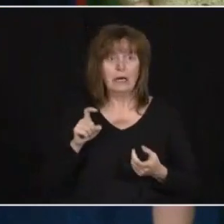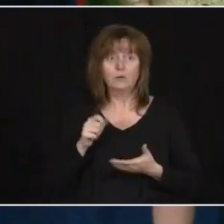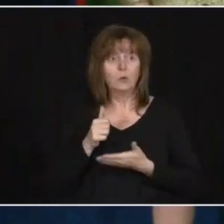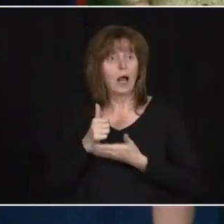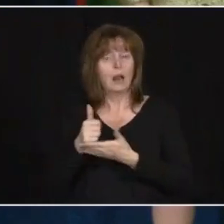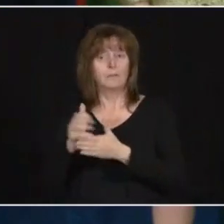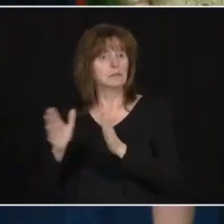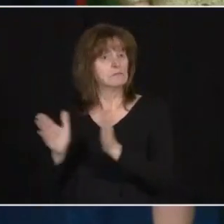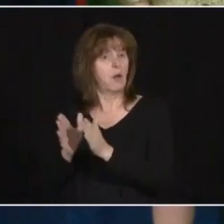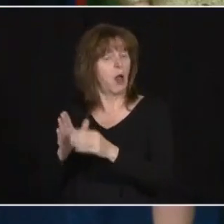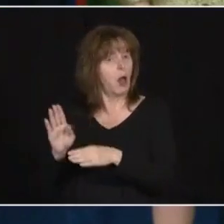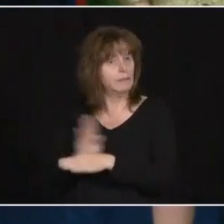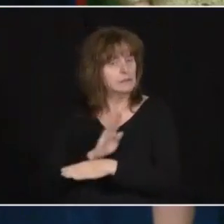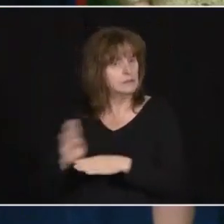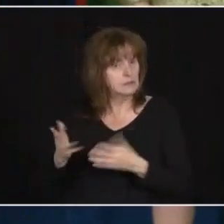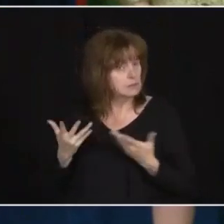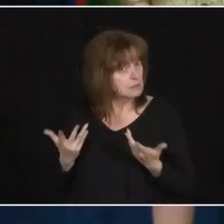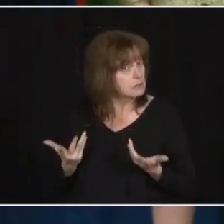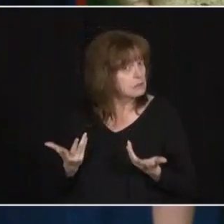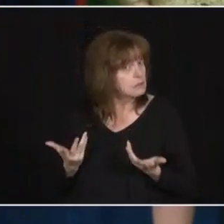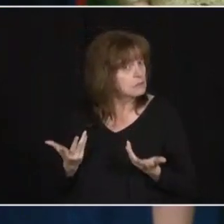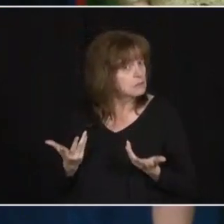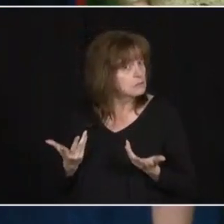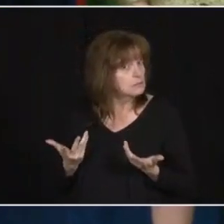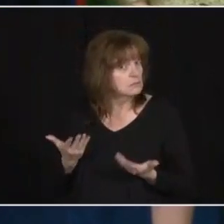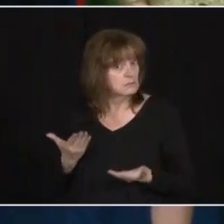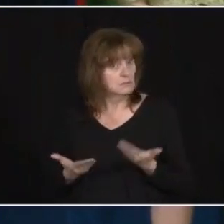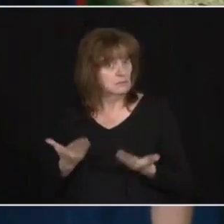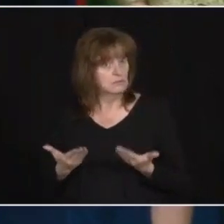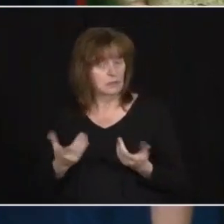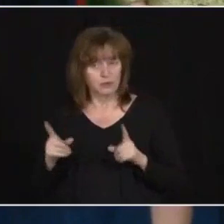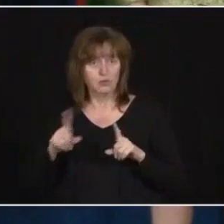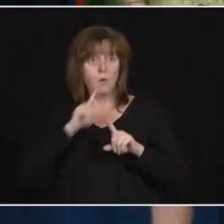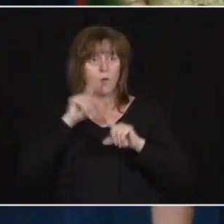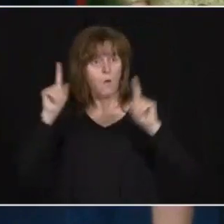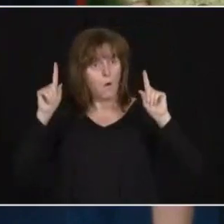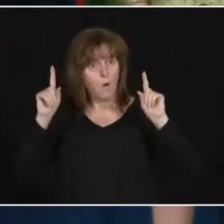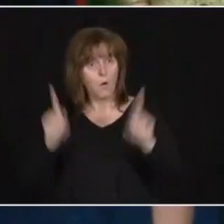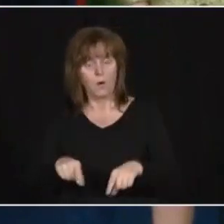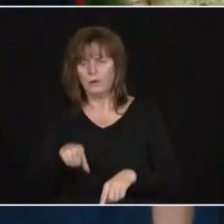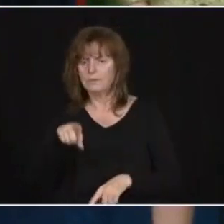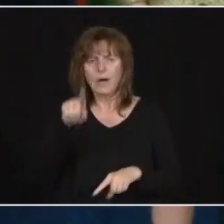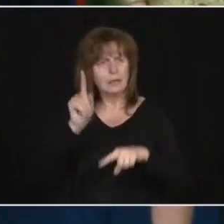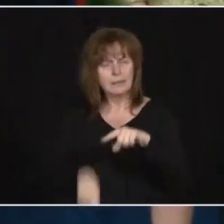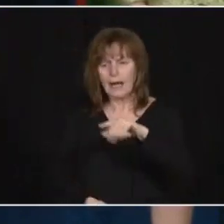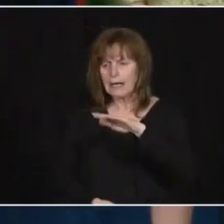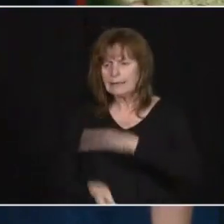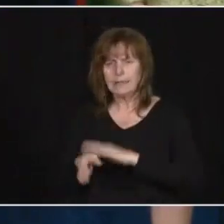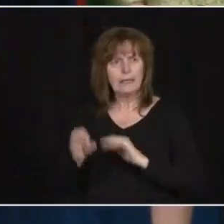businesses. Is it time for you to step in and declare a moratorium on commercial evictions?